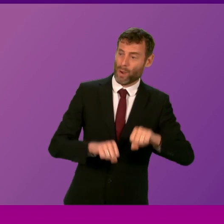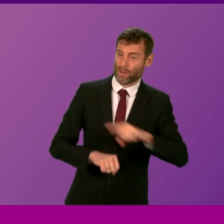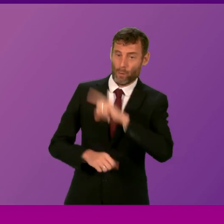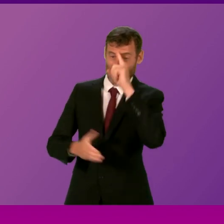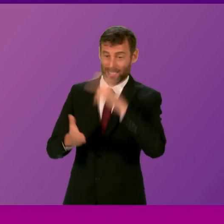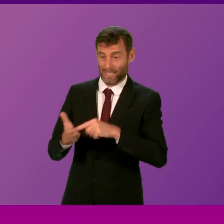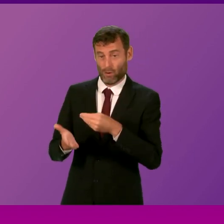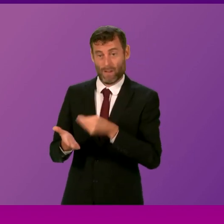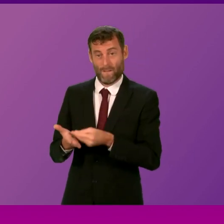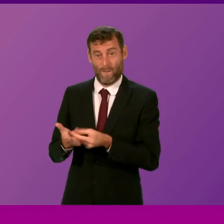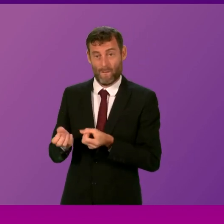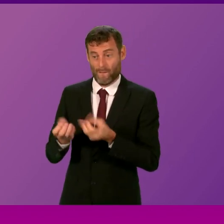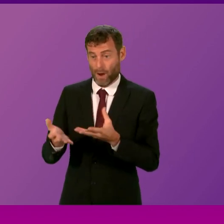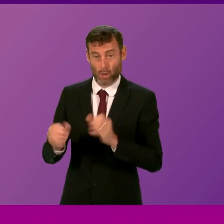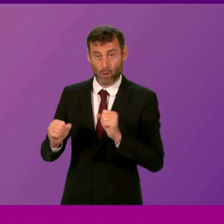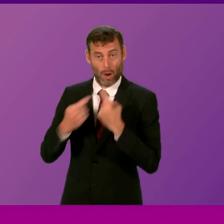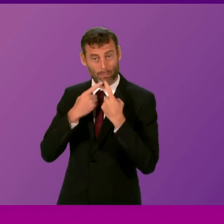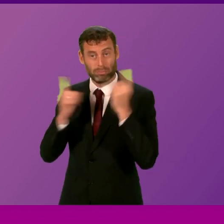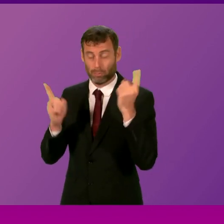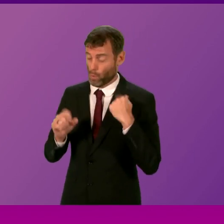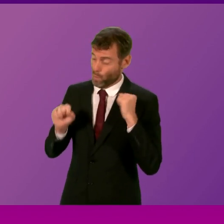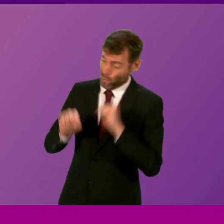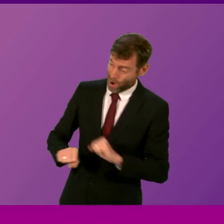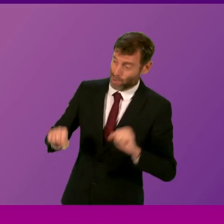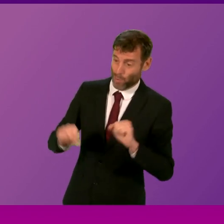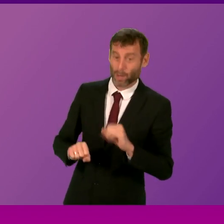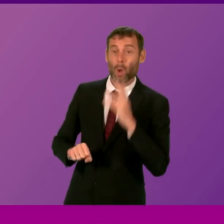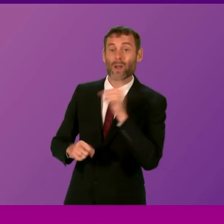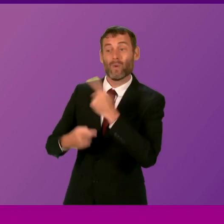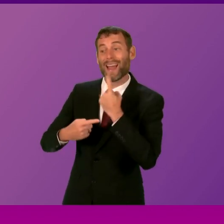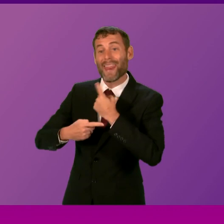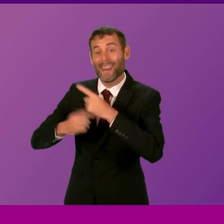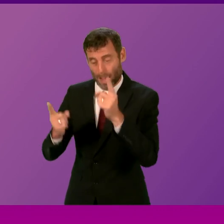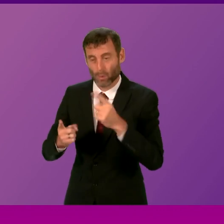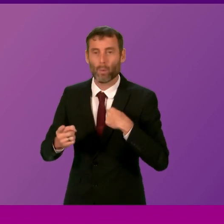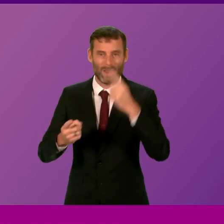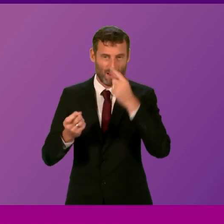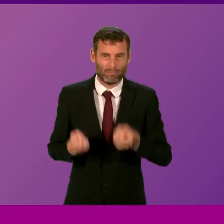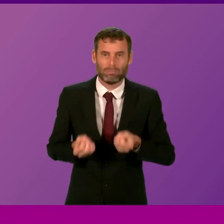she apologise to pupils, parents, teachers and communities that have been so badly affected?